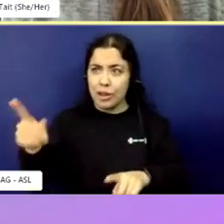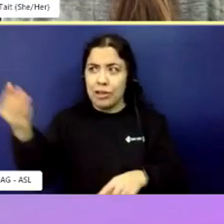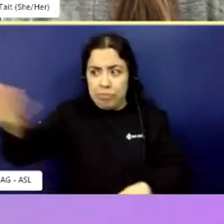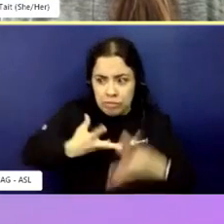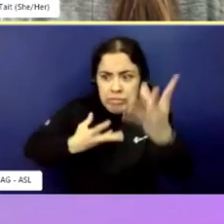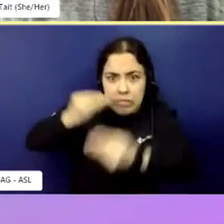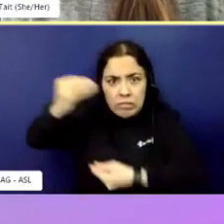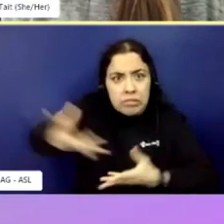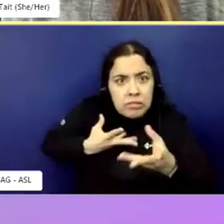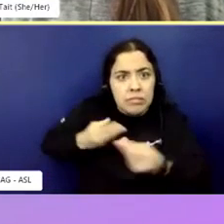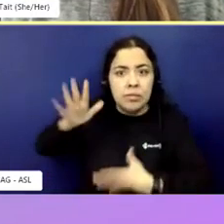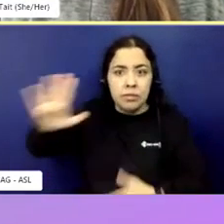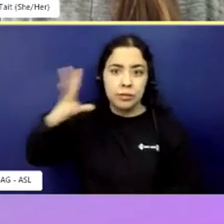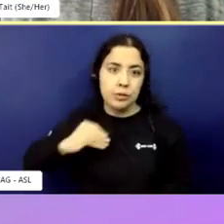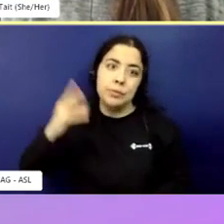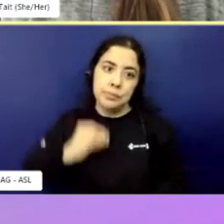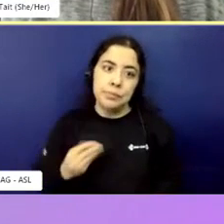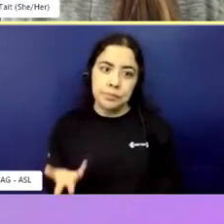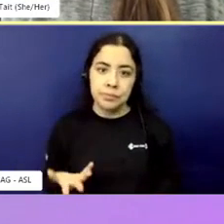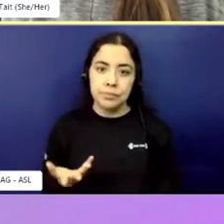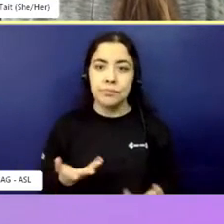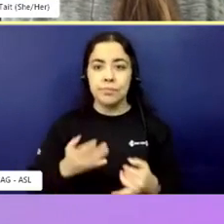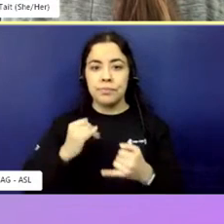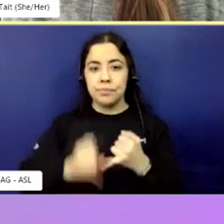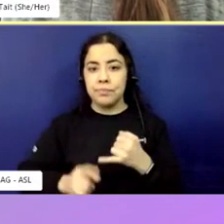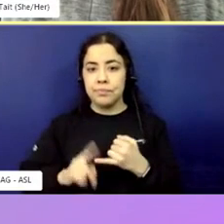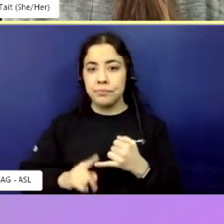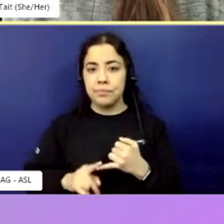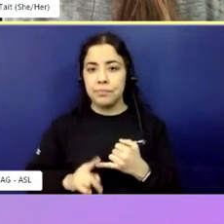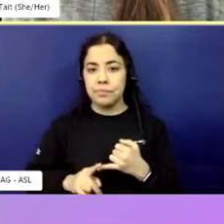people my age. So folks responded to my survey are calling this out